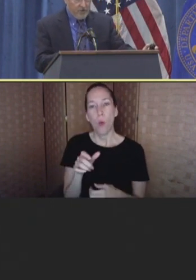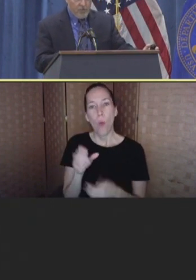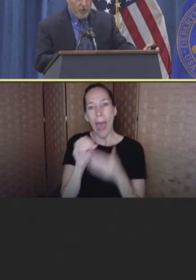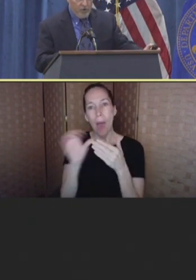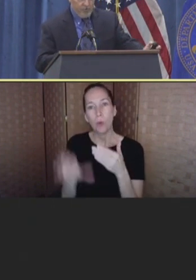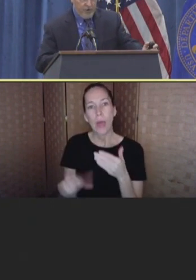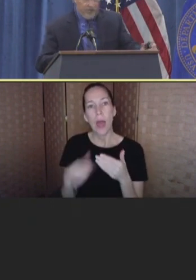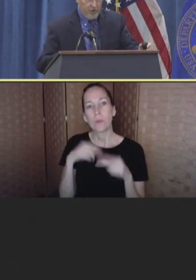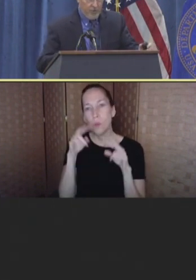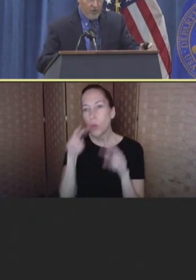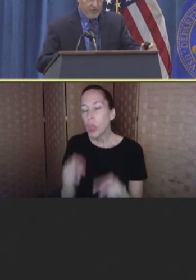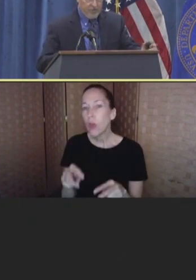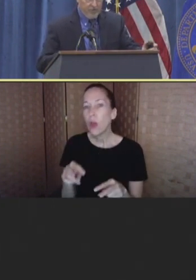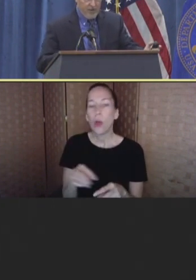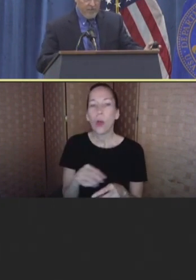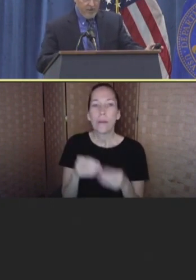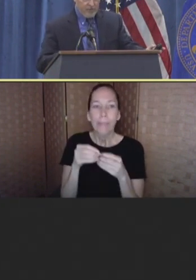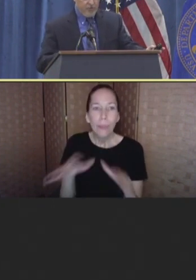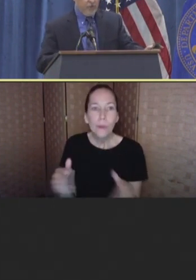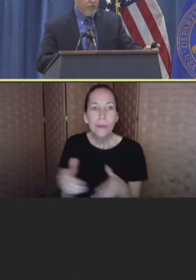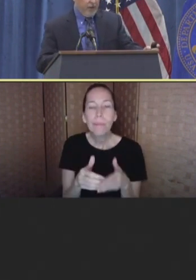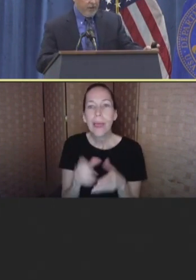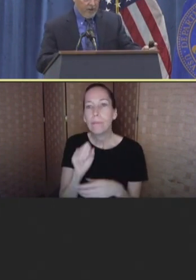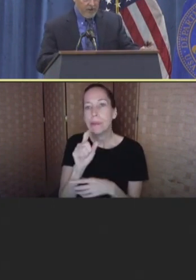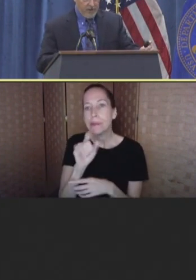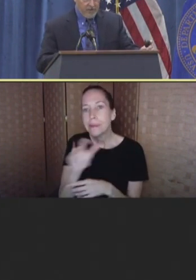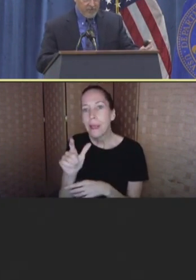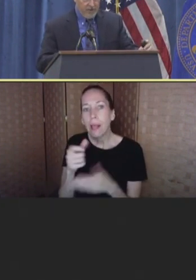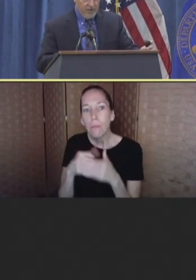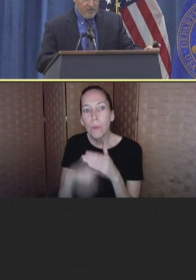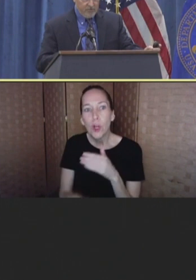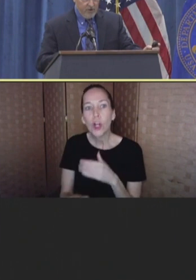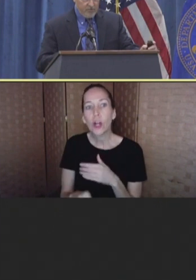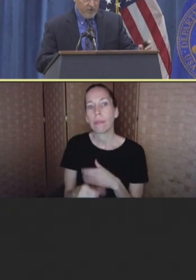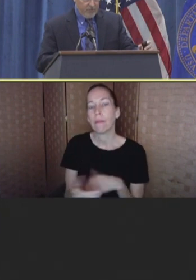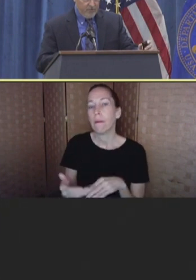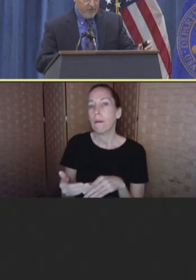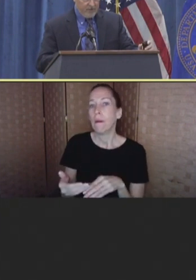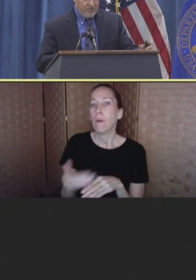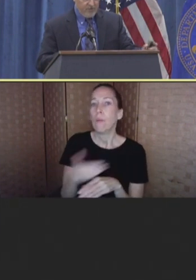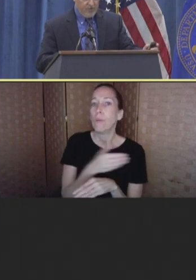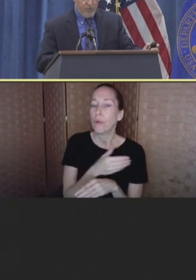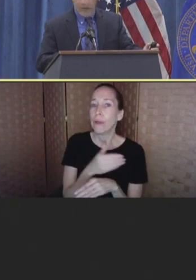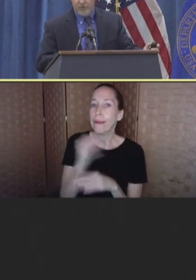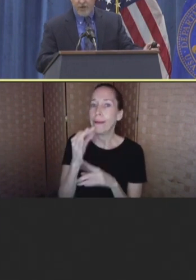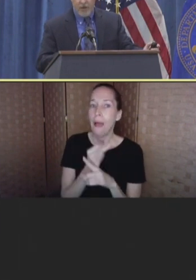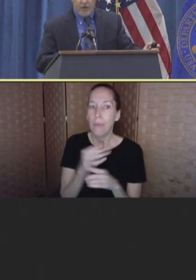stillbirth, preterm birth, menstrual irregularities, SARS-CoV-2 infection, pregnancy outcomes,